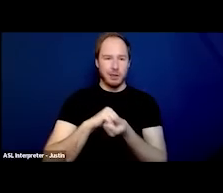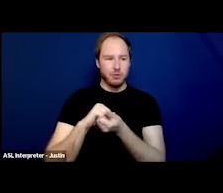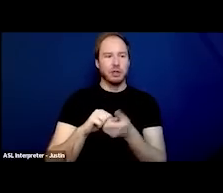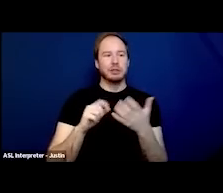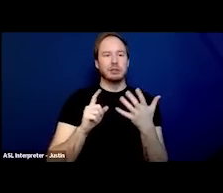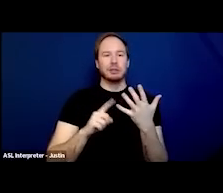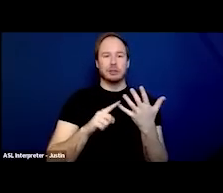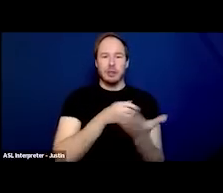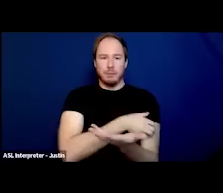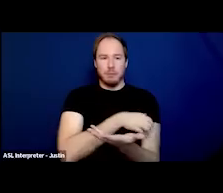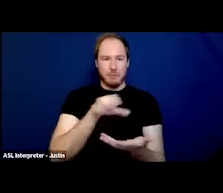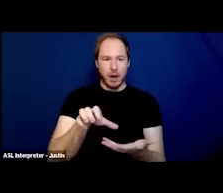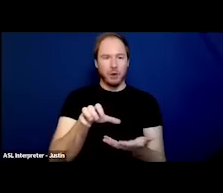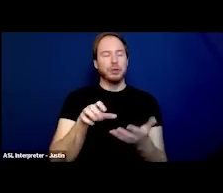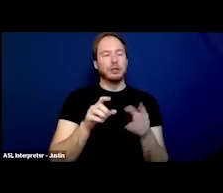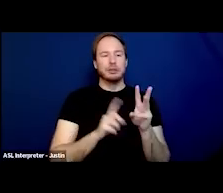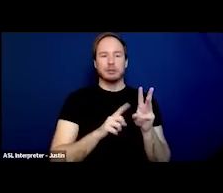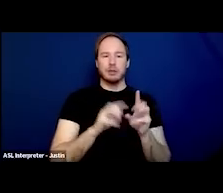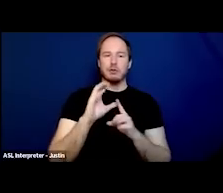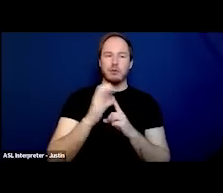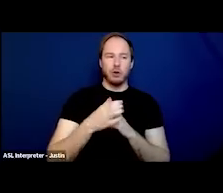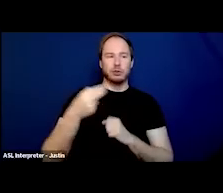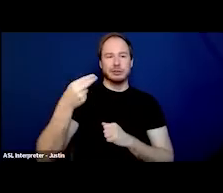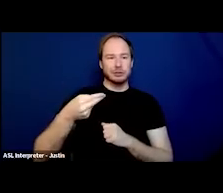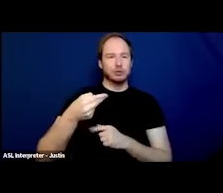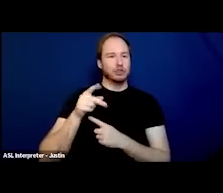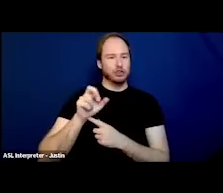and then cultural, historical, and gender issues. Next slide, please.